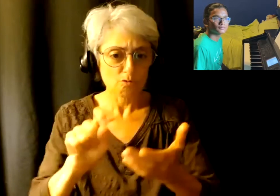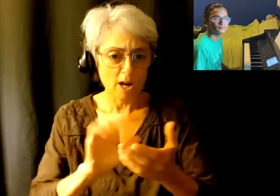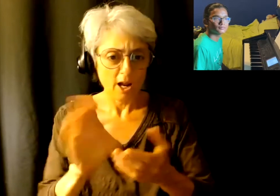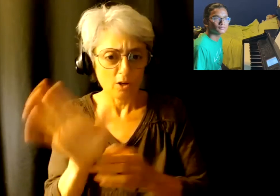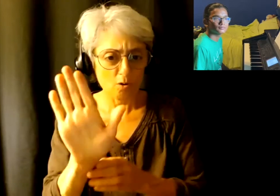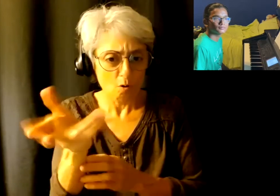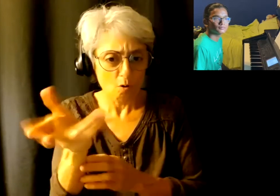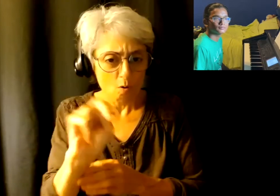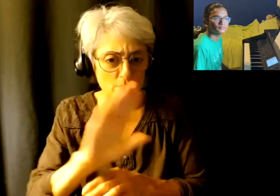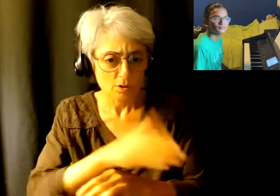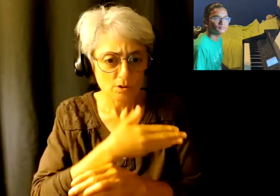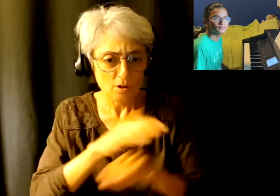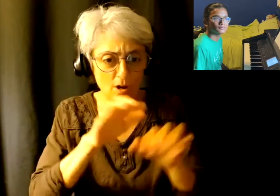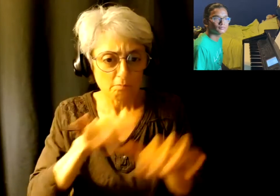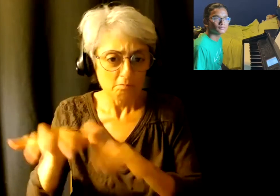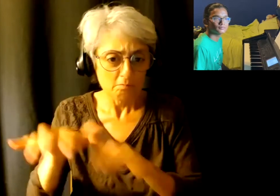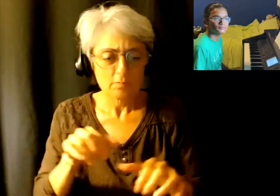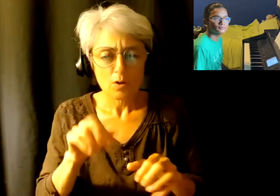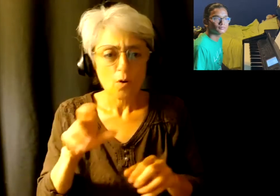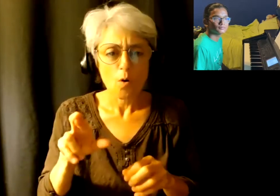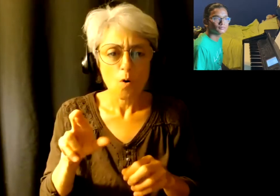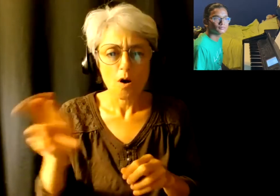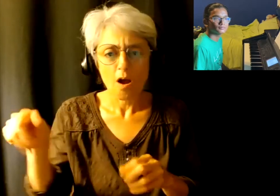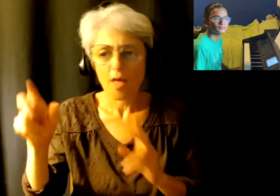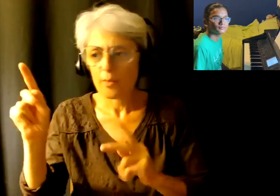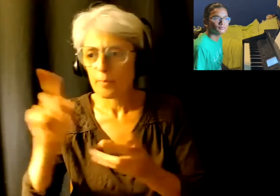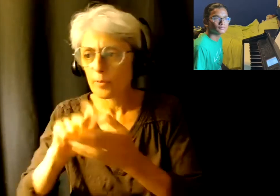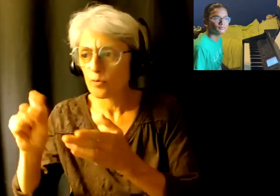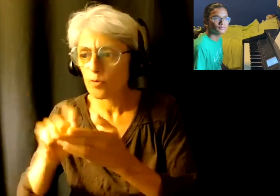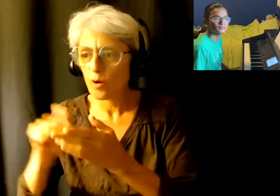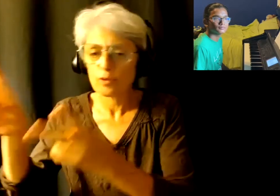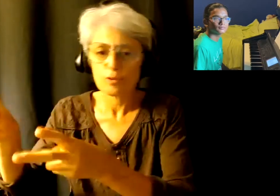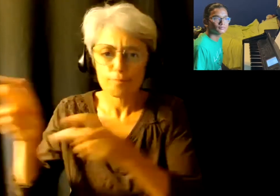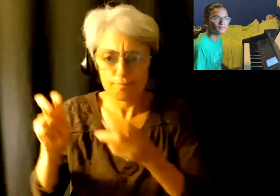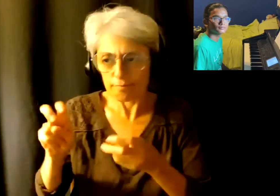learn how to play songs that have already been composed by others?